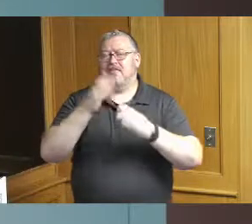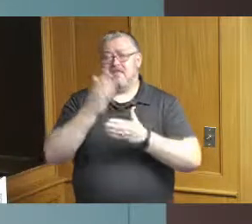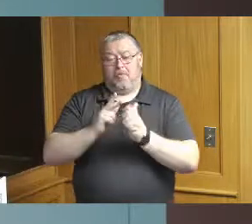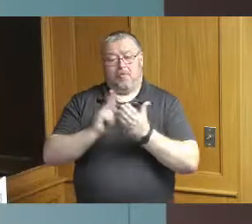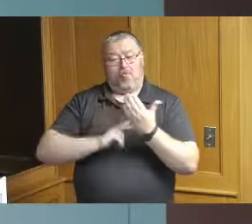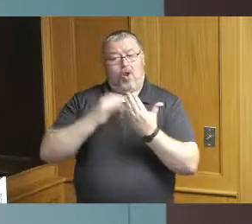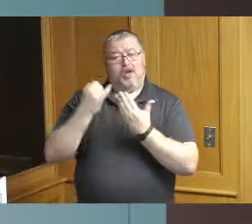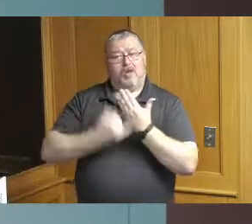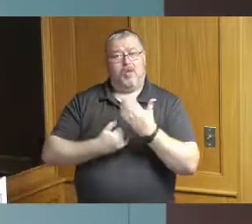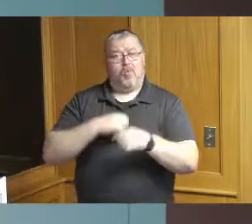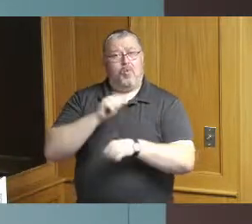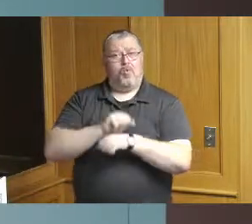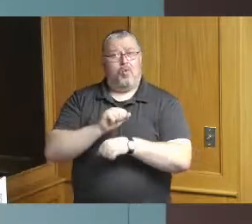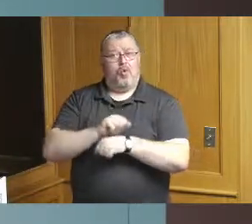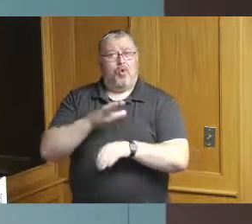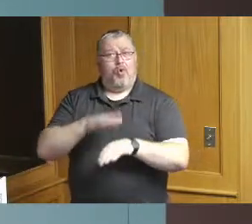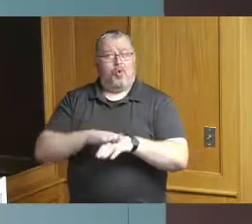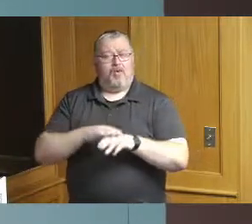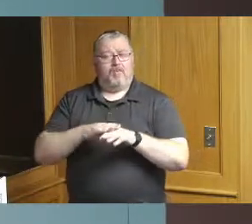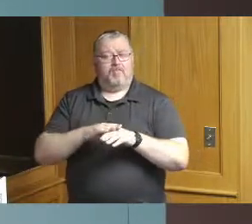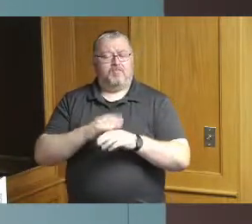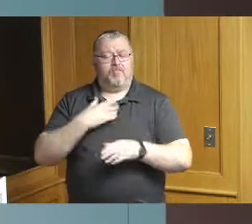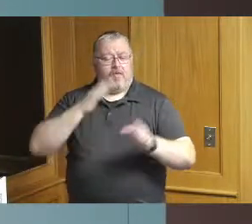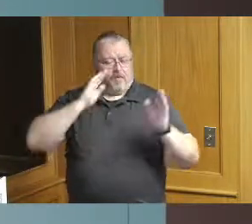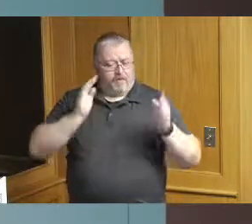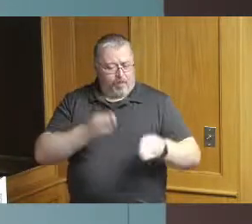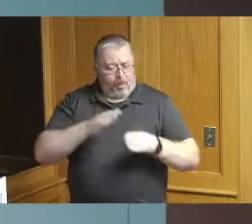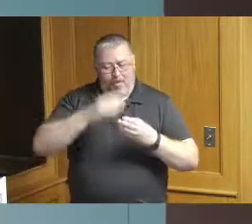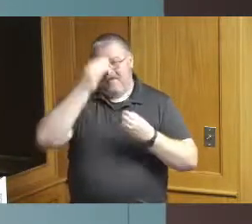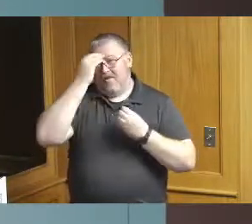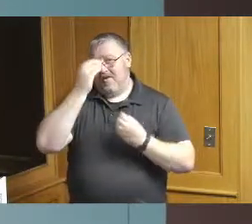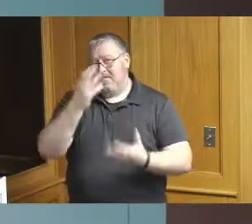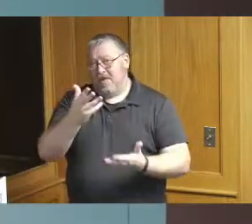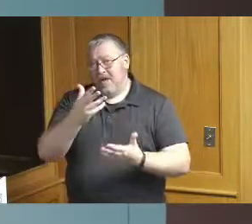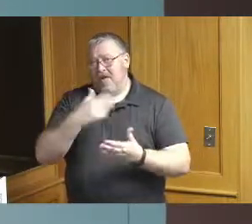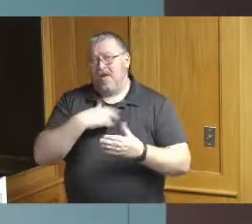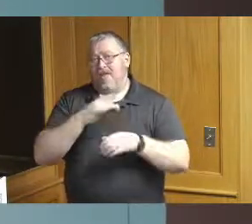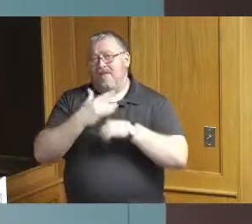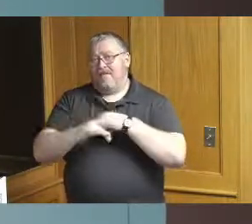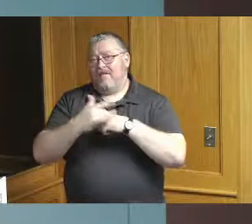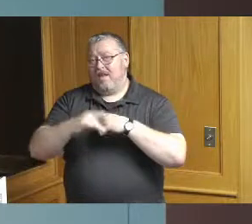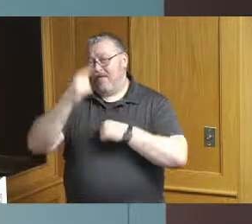i try to keep it focused on the information is not only available for internal staff